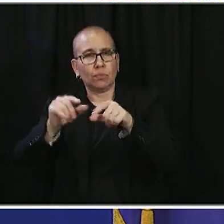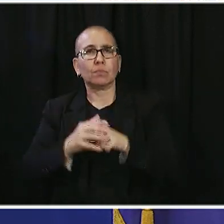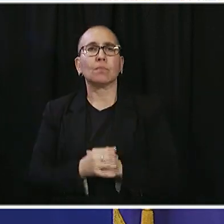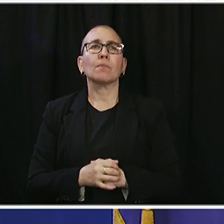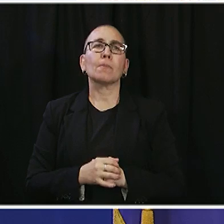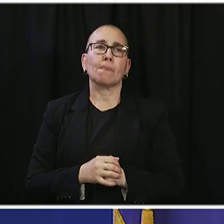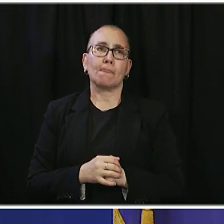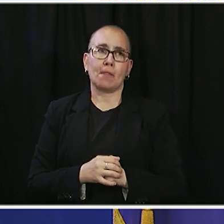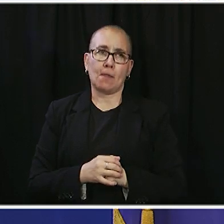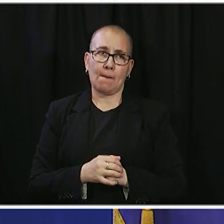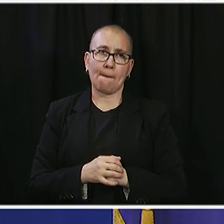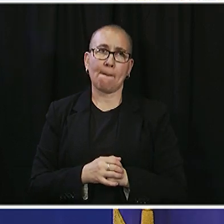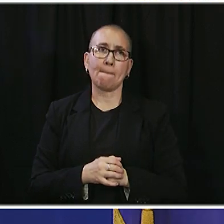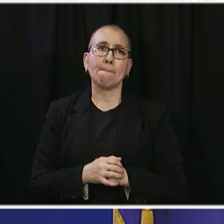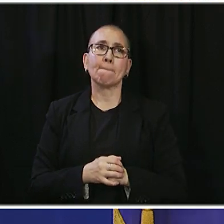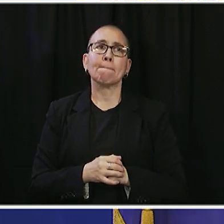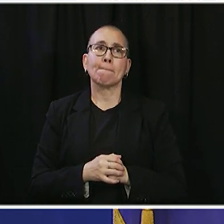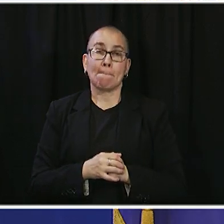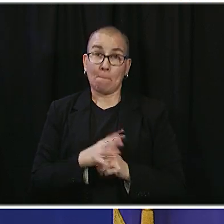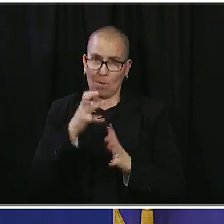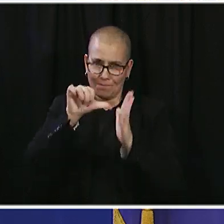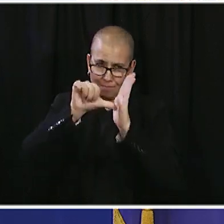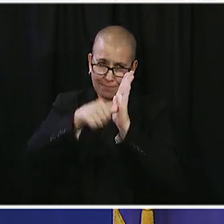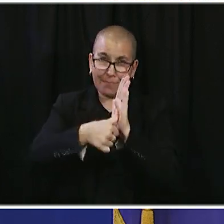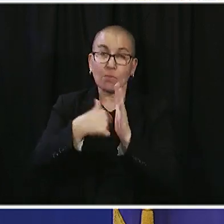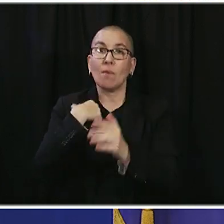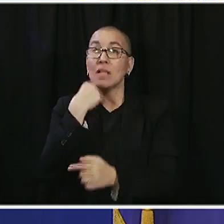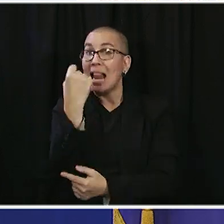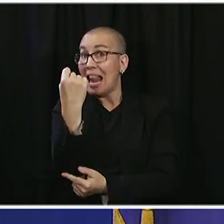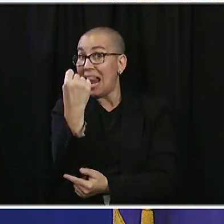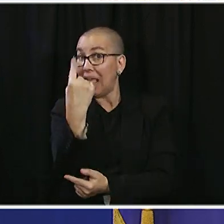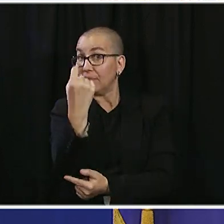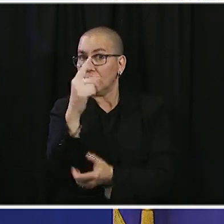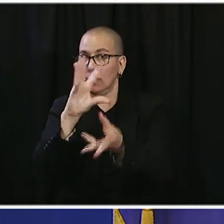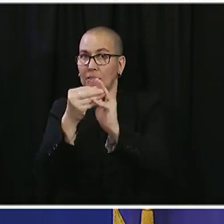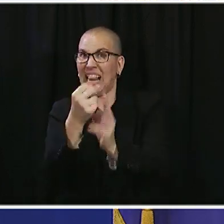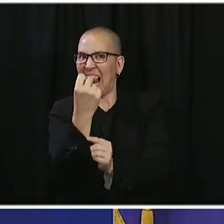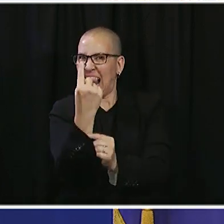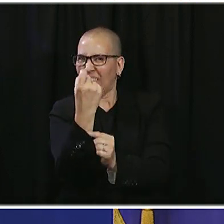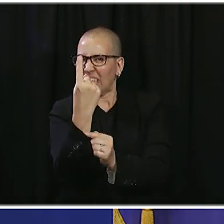BIT OF VARIATION THERE. WHERE THE INDIVIDUAL TRIBES, AND I THINK YOU SHOULD BE VERY CLEAR, THESE ARE 11 INDEPENDENT